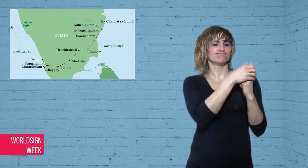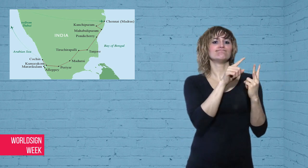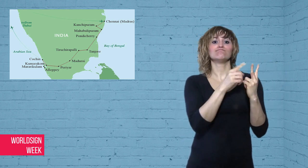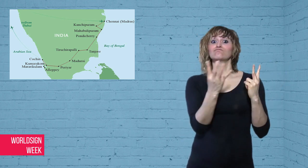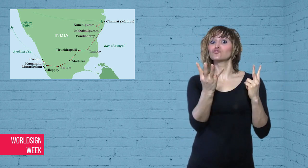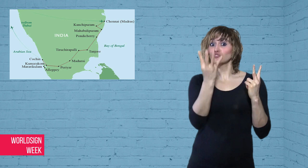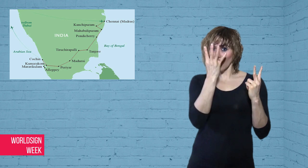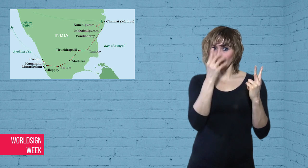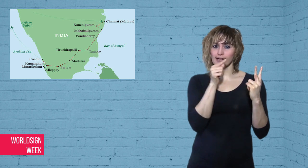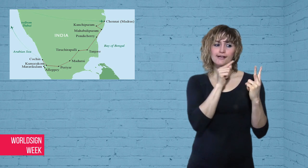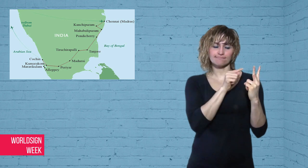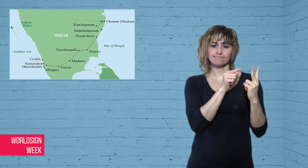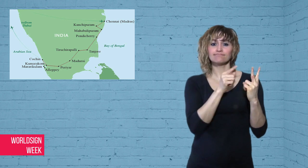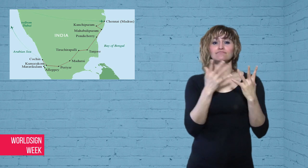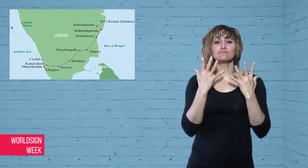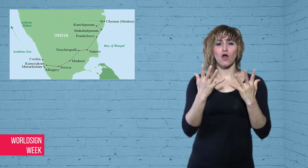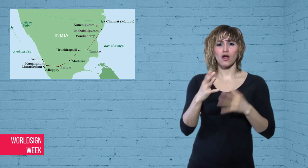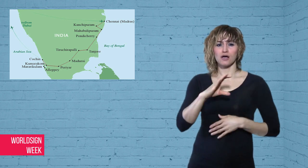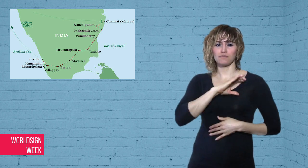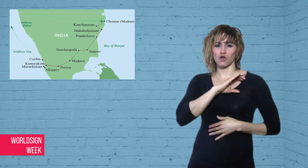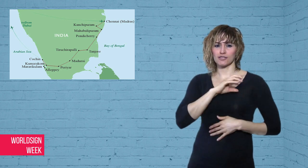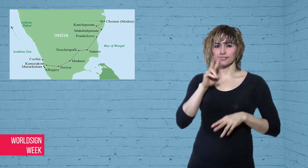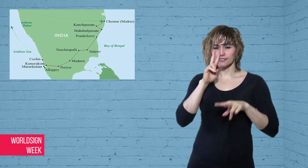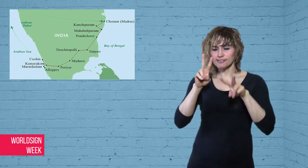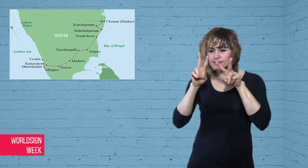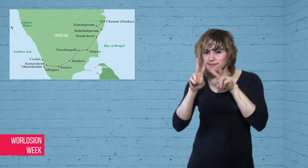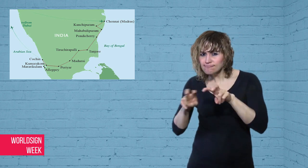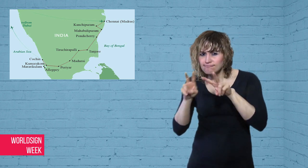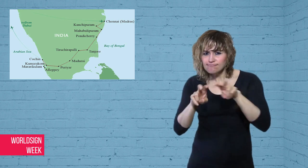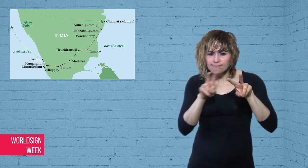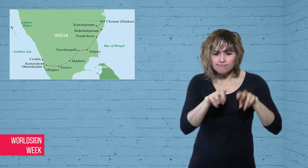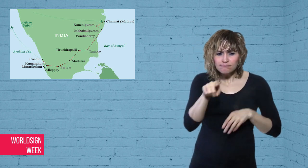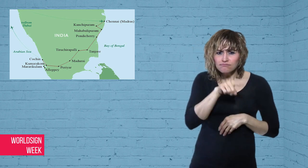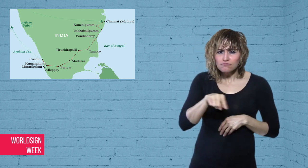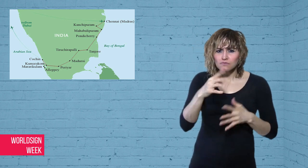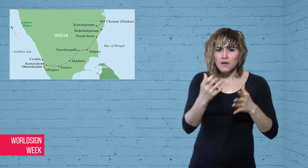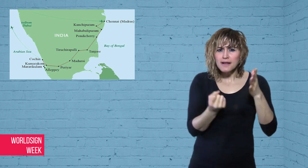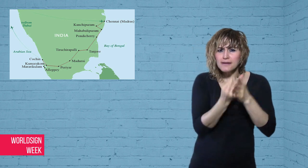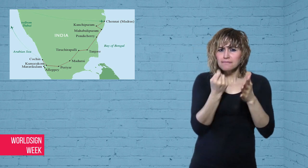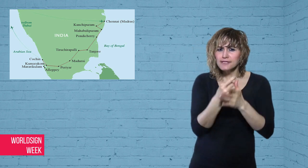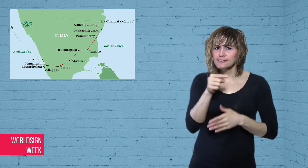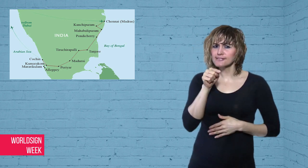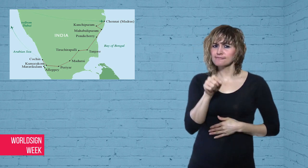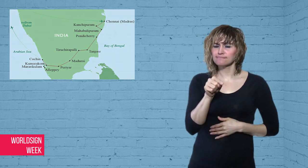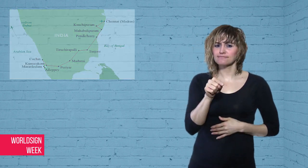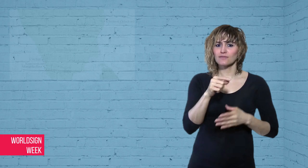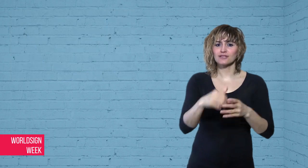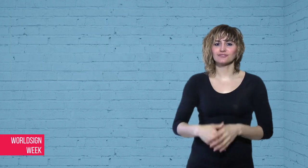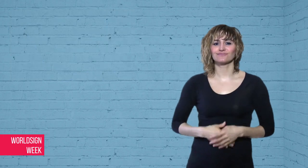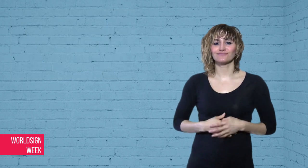currently “investigating the case.”